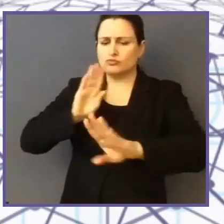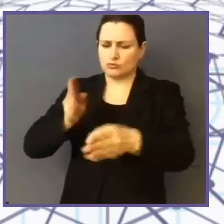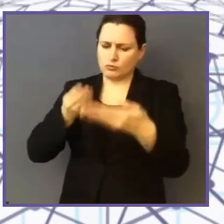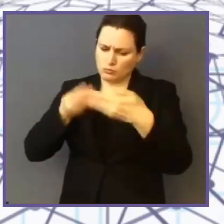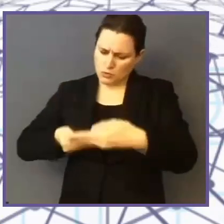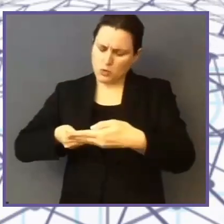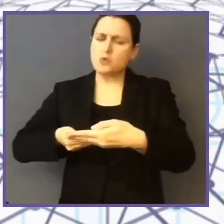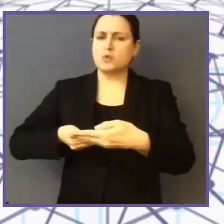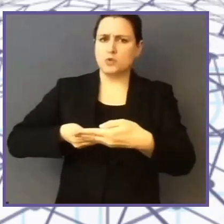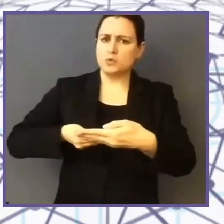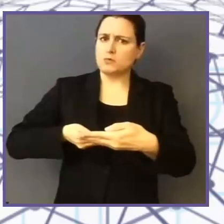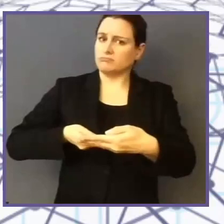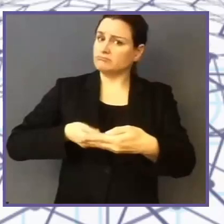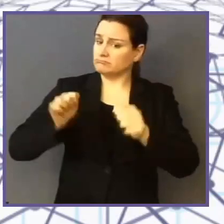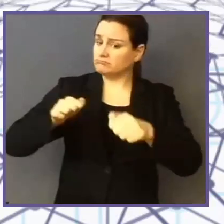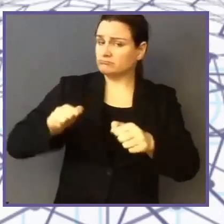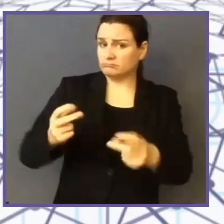published by ATC.